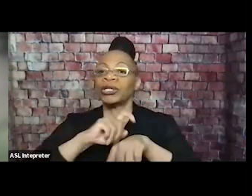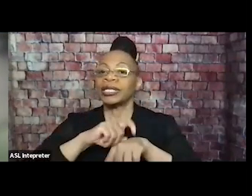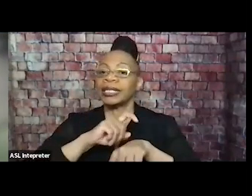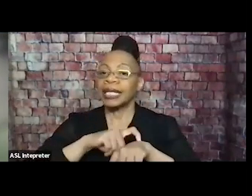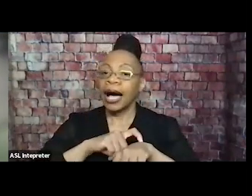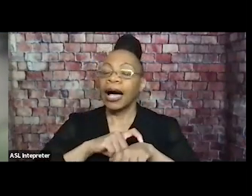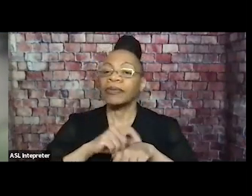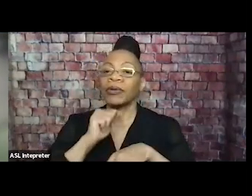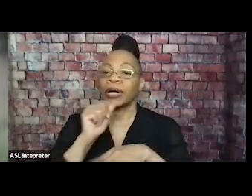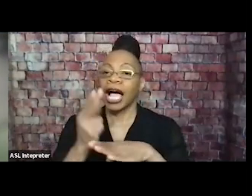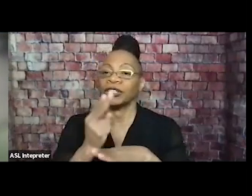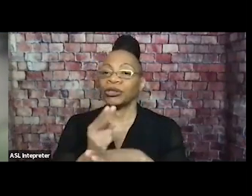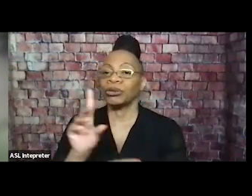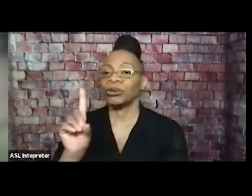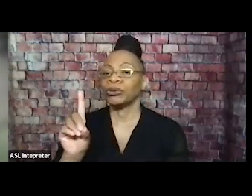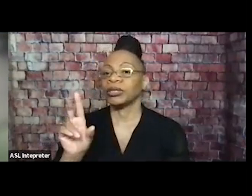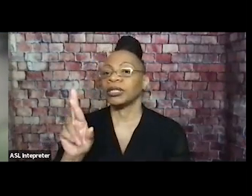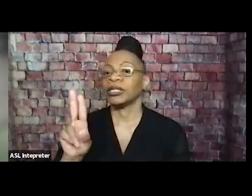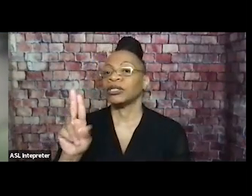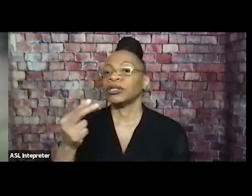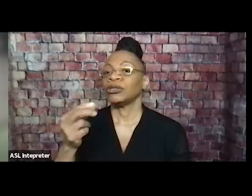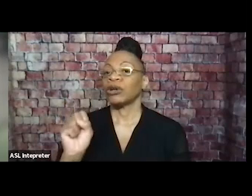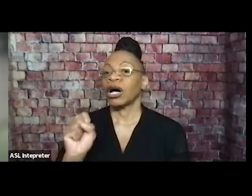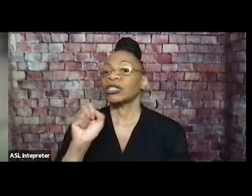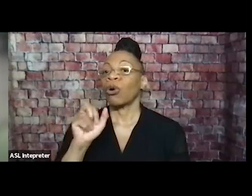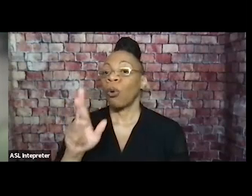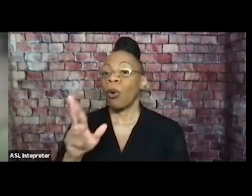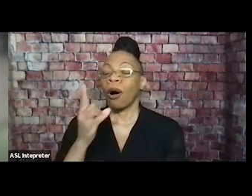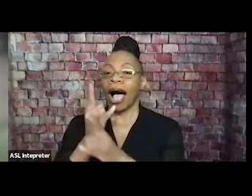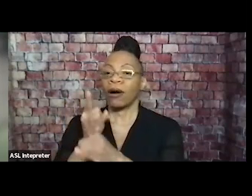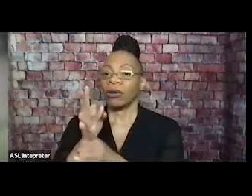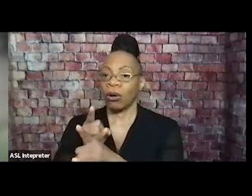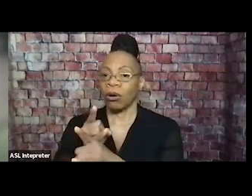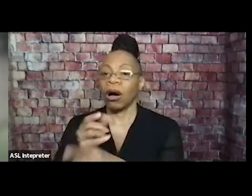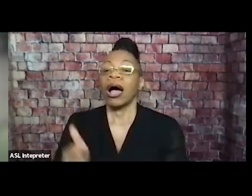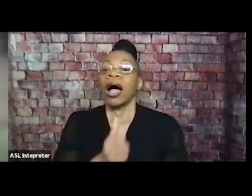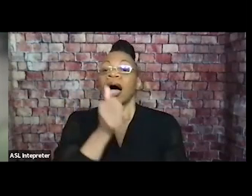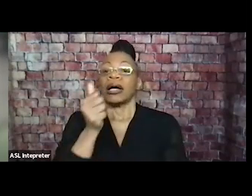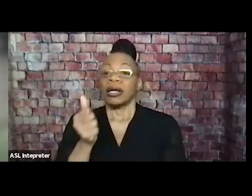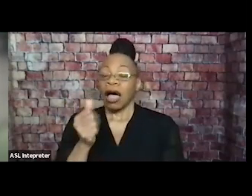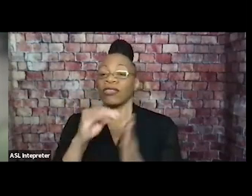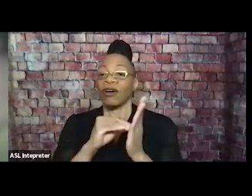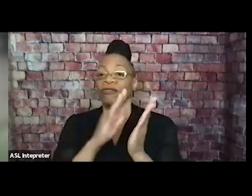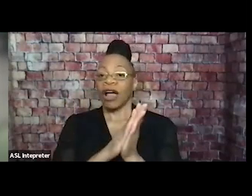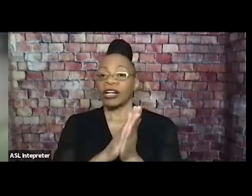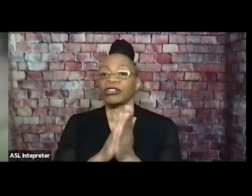Another good place to look for these records is incarceration records, hospitalizations